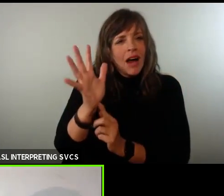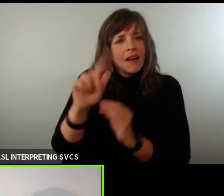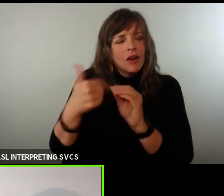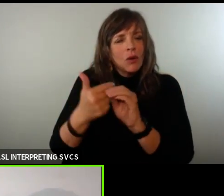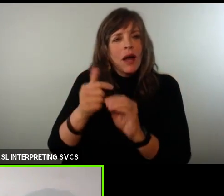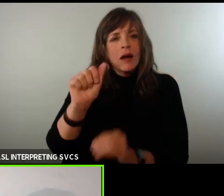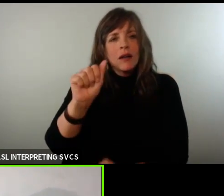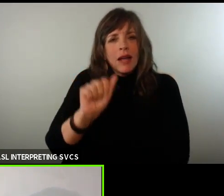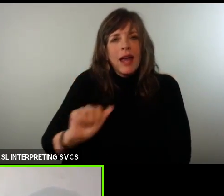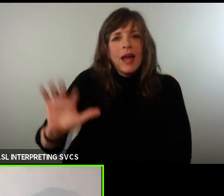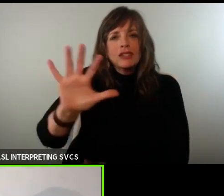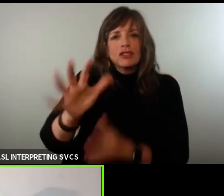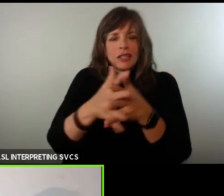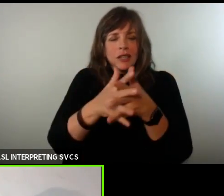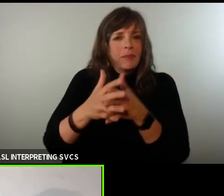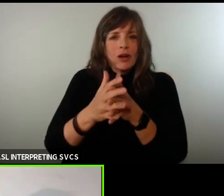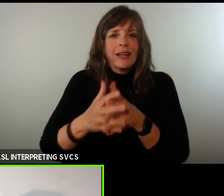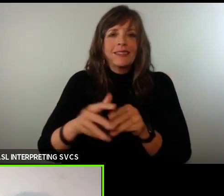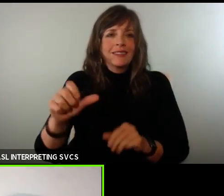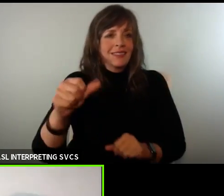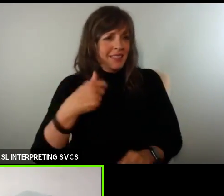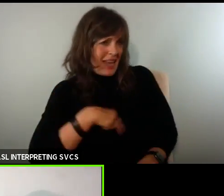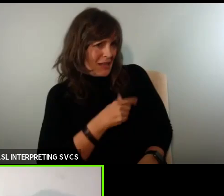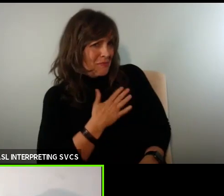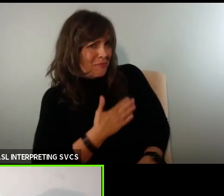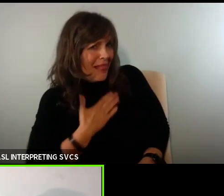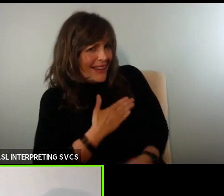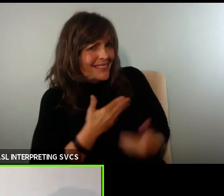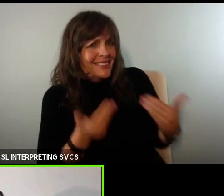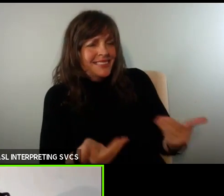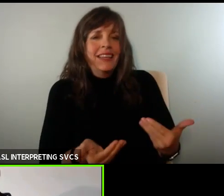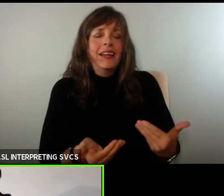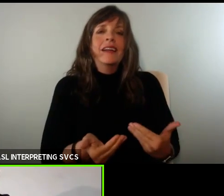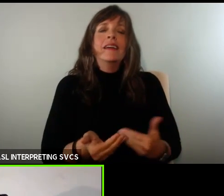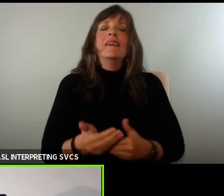Yeah. Yes. Asian-American freelance artists reflective five.